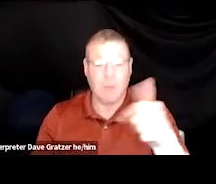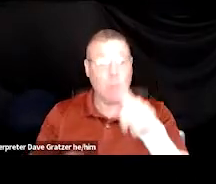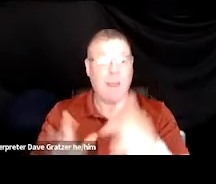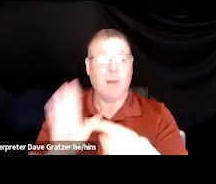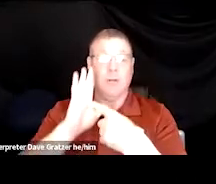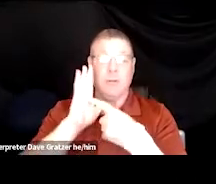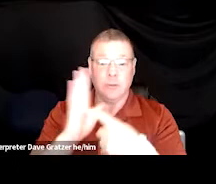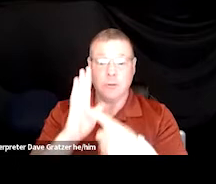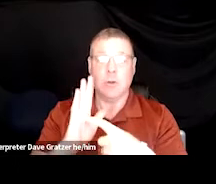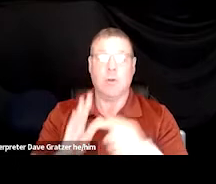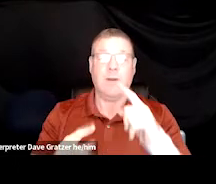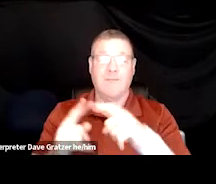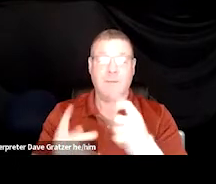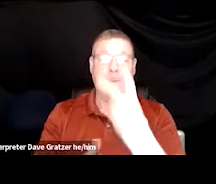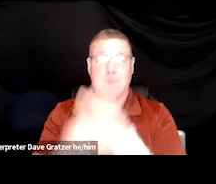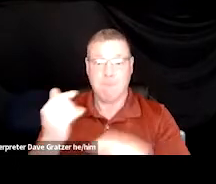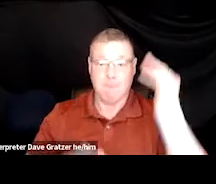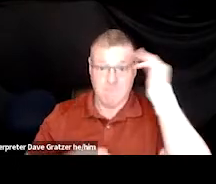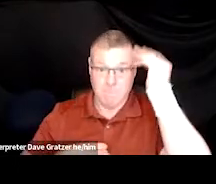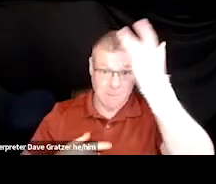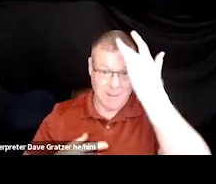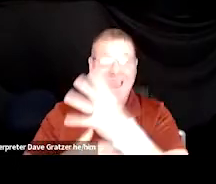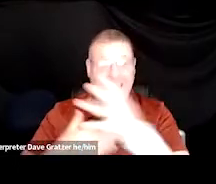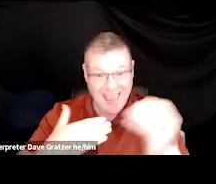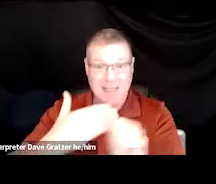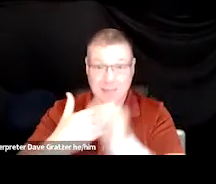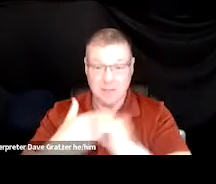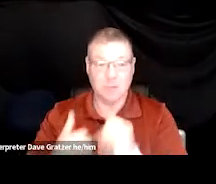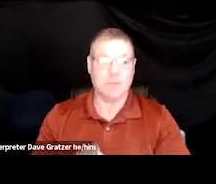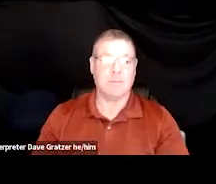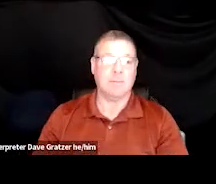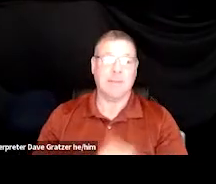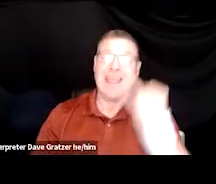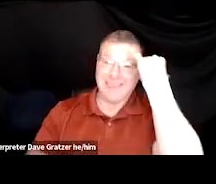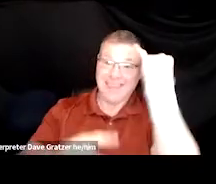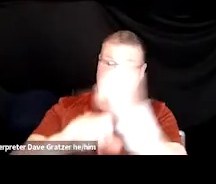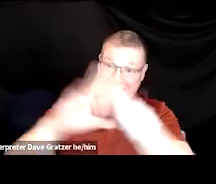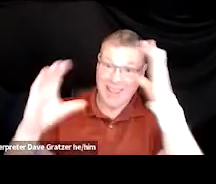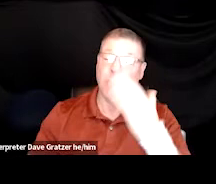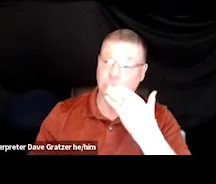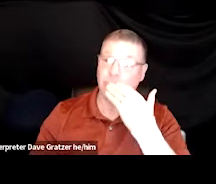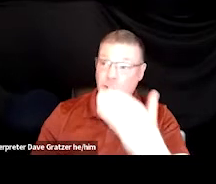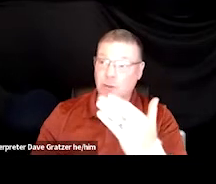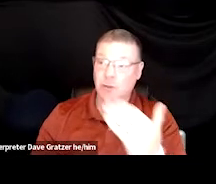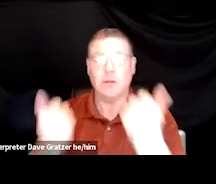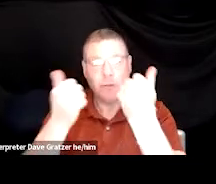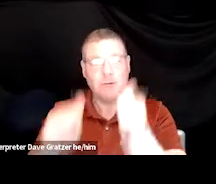were both mentally ill and dangerous. Well, the idea was a good idea, I think, to try to keep people out of hospitals,